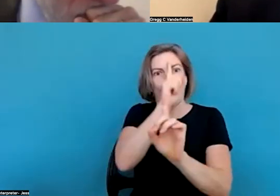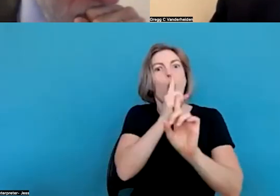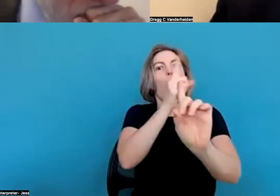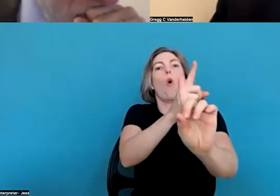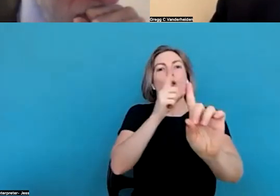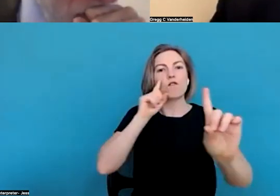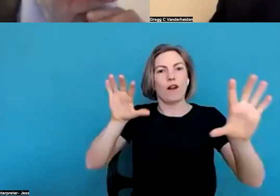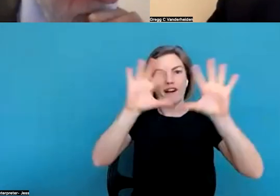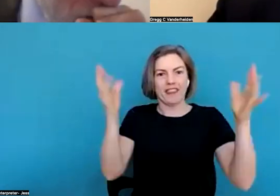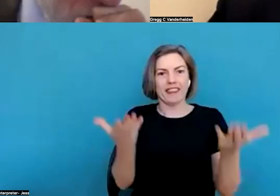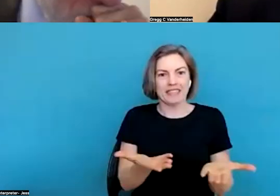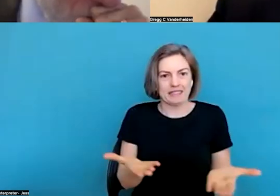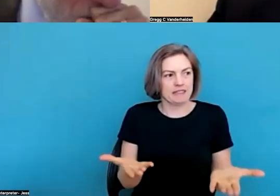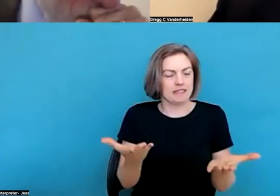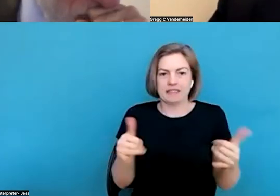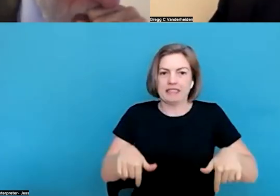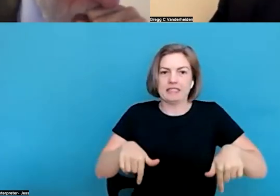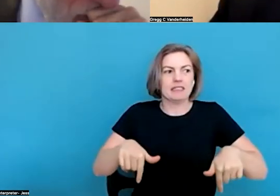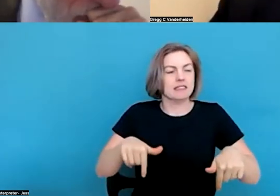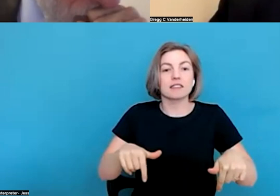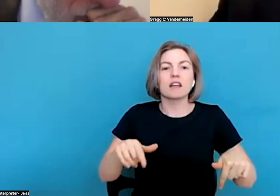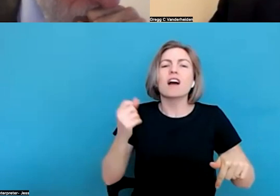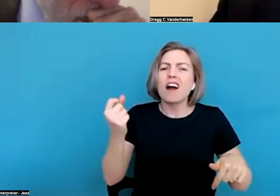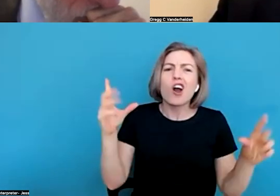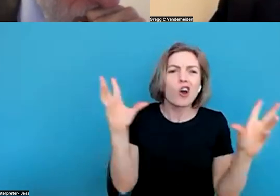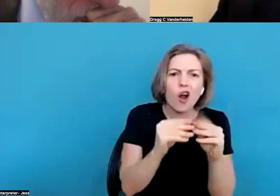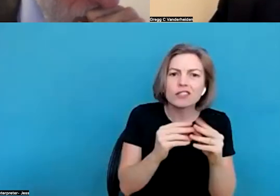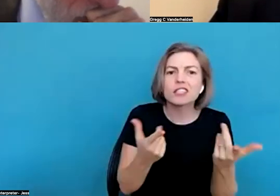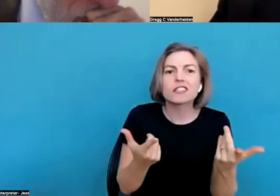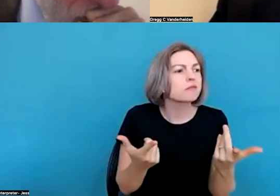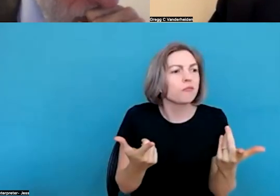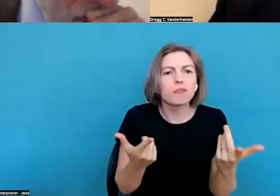come and go -- but the research agenda, listing what we need to do, is got to be key.